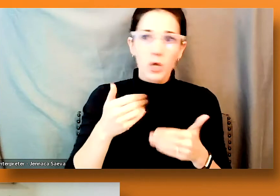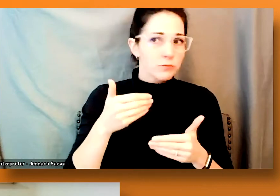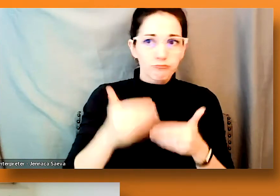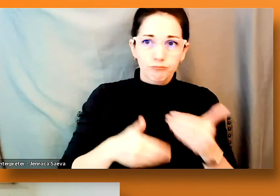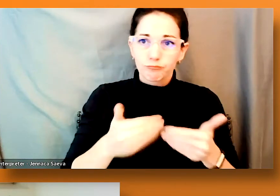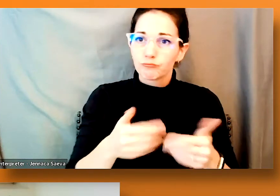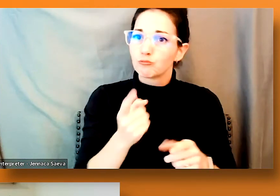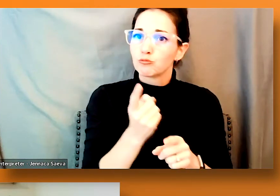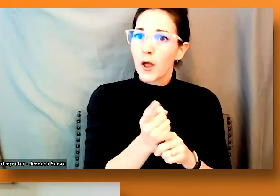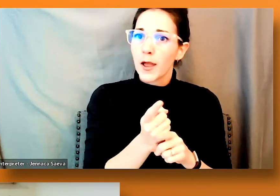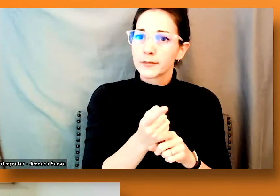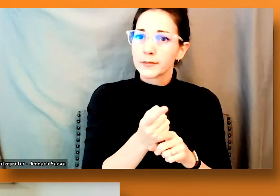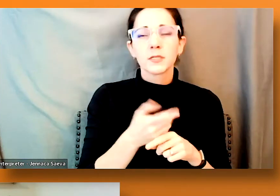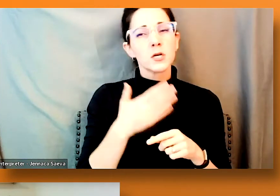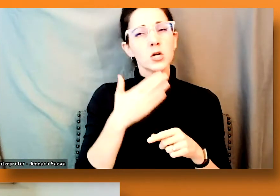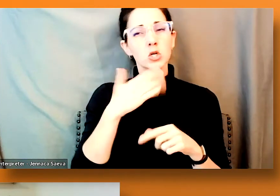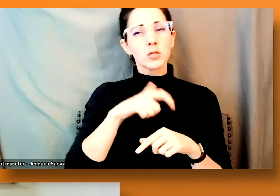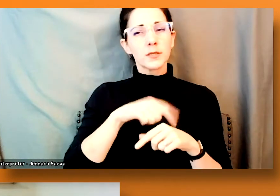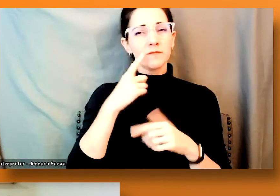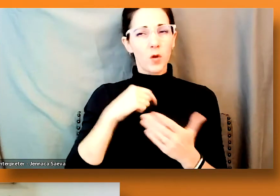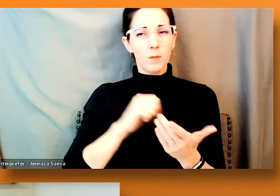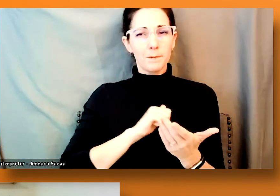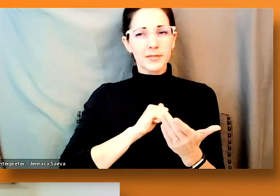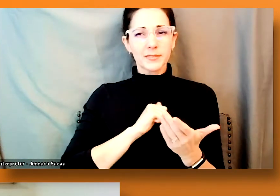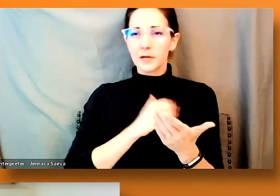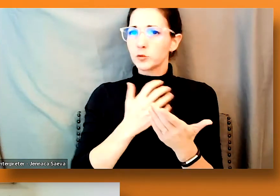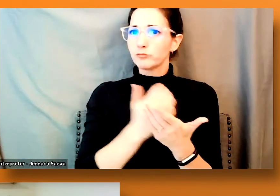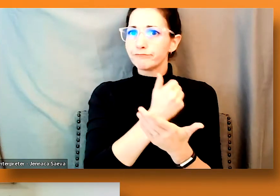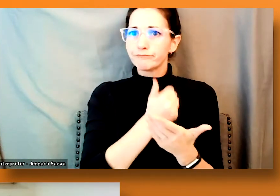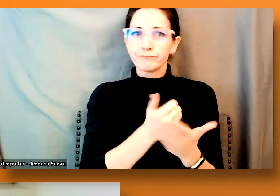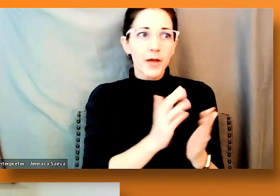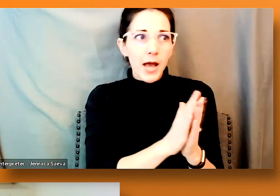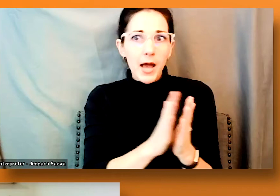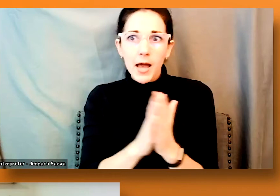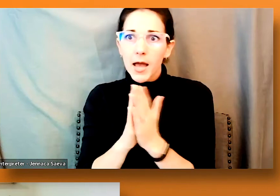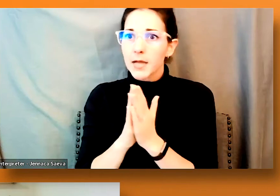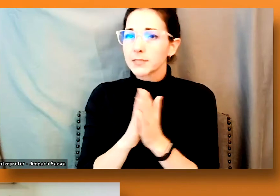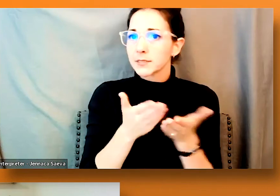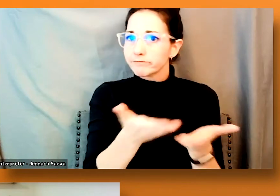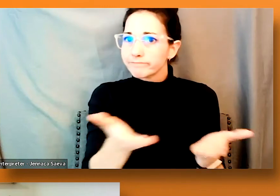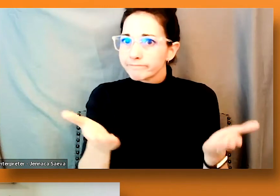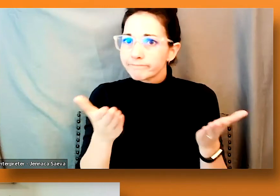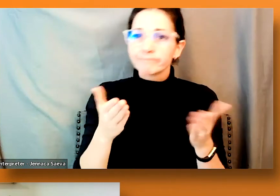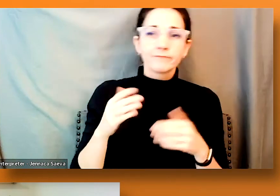for me to ask you and ask the SPA any questions I have